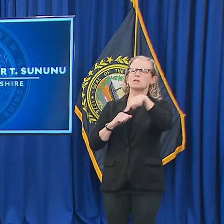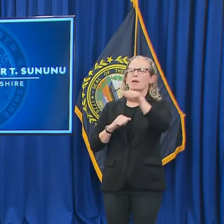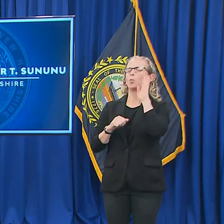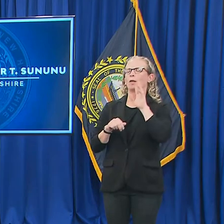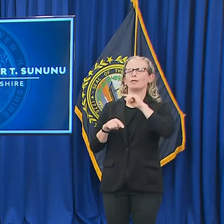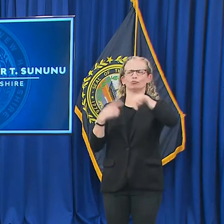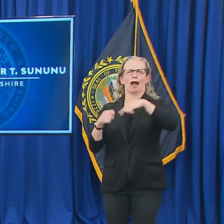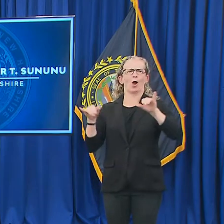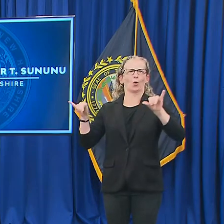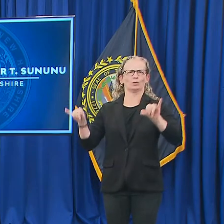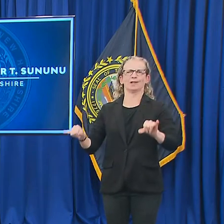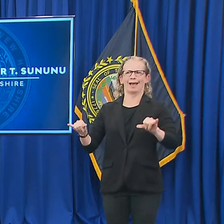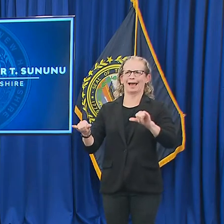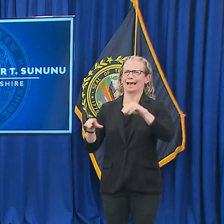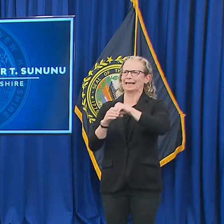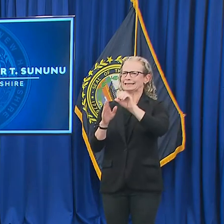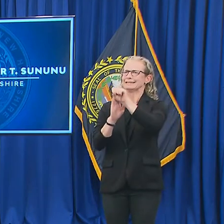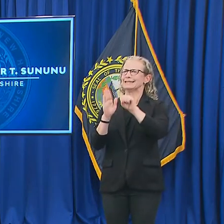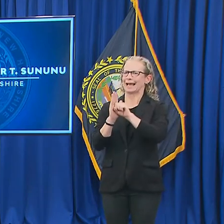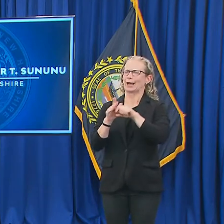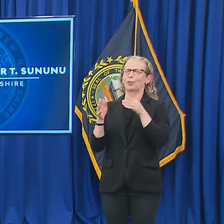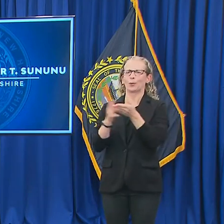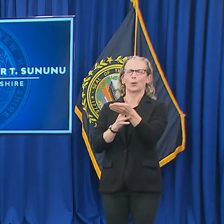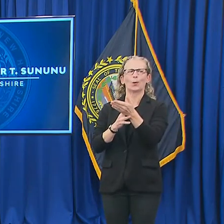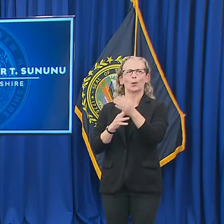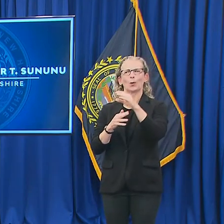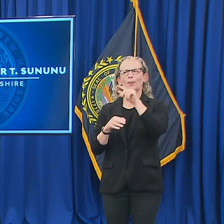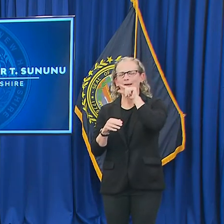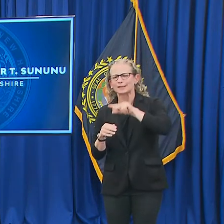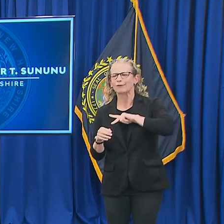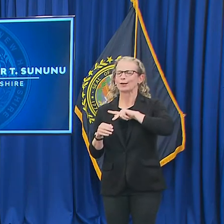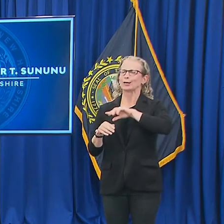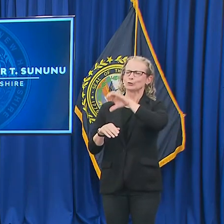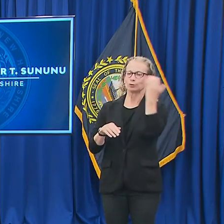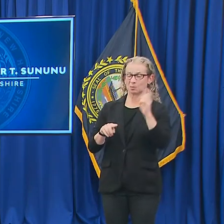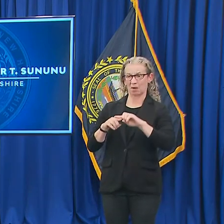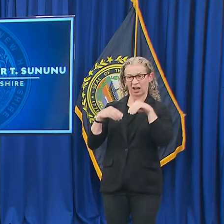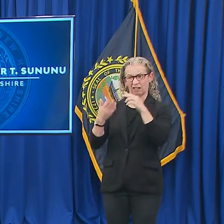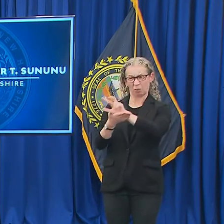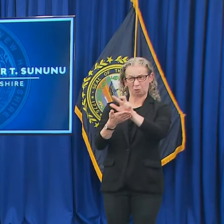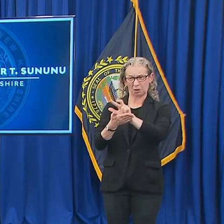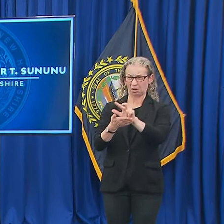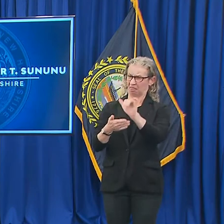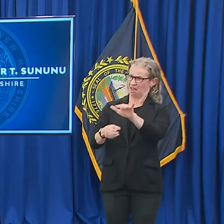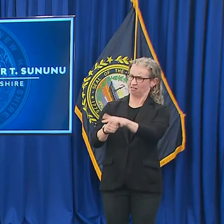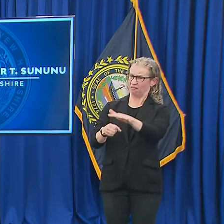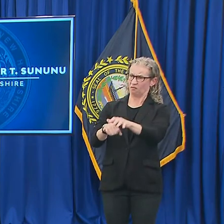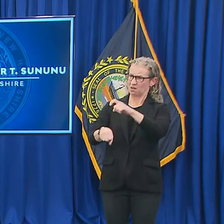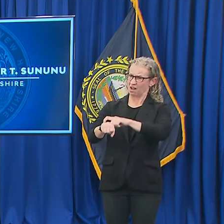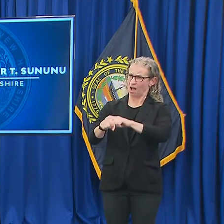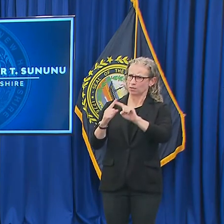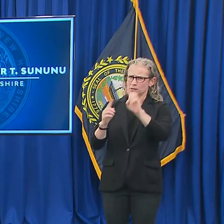To your point Manchester could use their coded funds and built them for didn't been refurbished facility. They were offered facilities they could build it right there in the city.